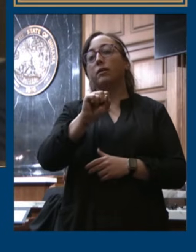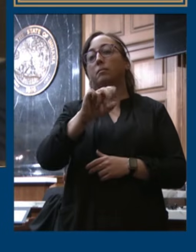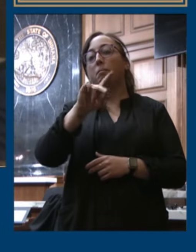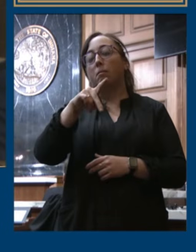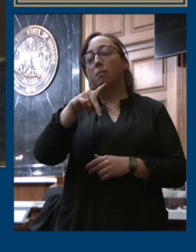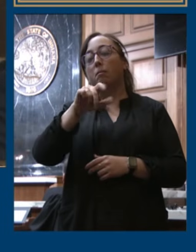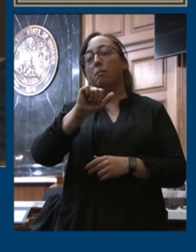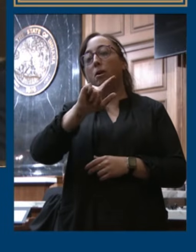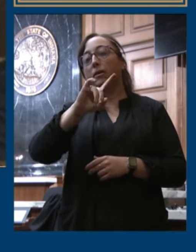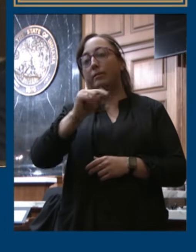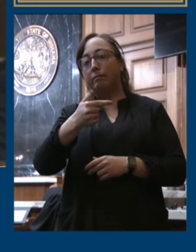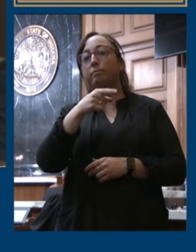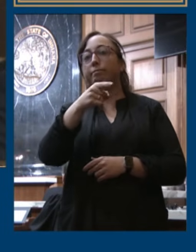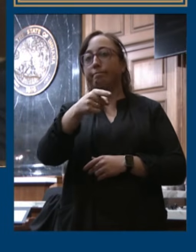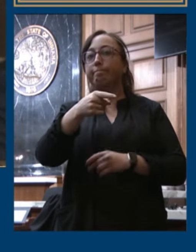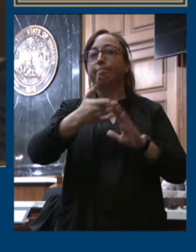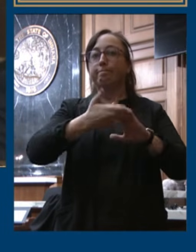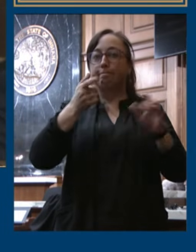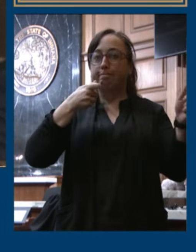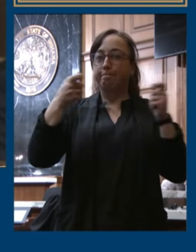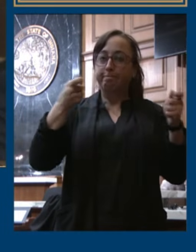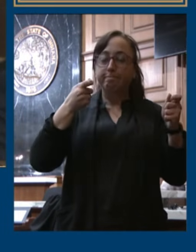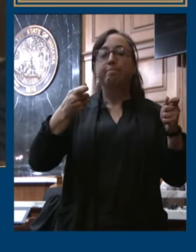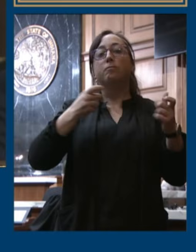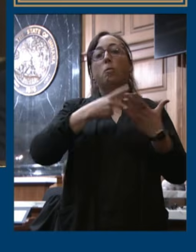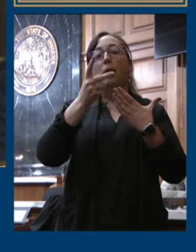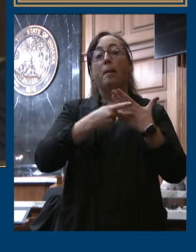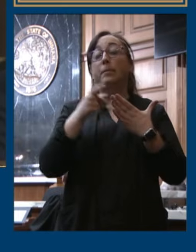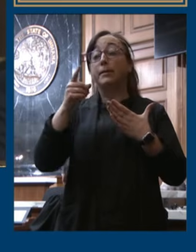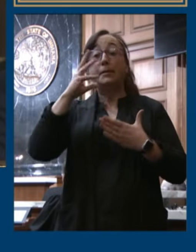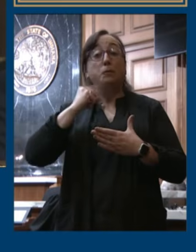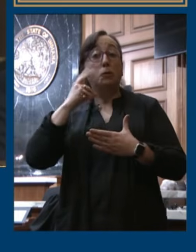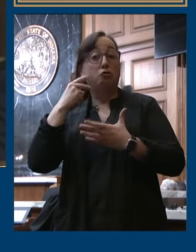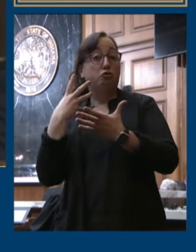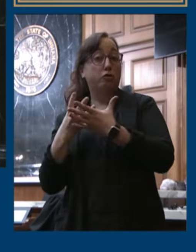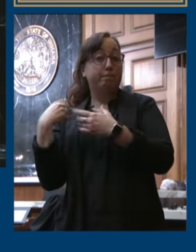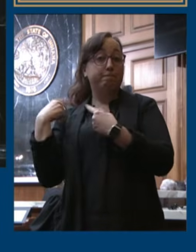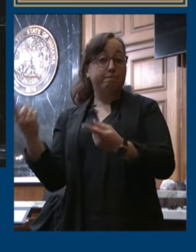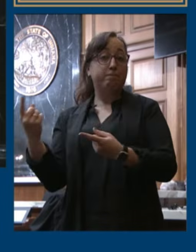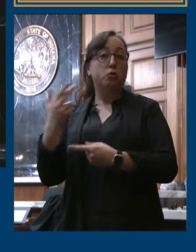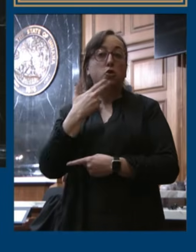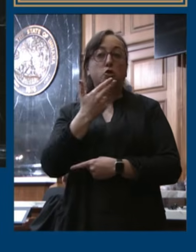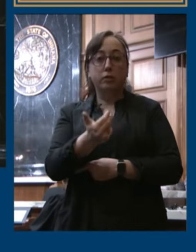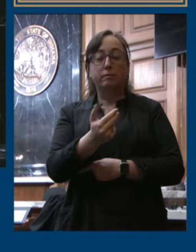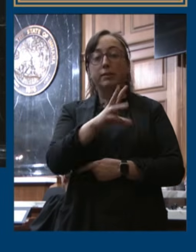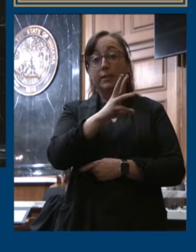HE HAS BEEN THROUGH THAT REVOLVING DOOR SINCE HE WAS 13 YEARS OLD, INCLUDING SIX YEARS IN PRISON.